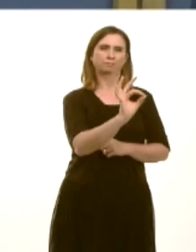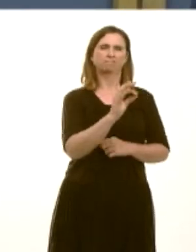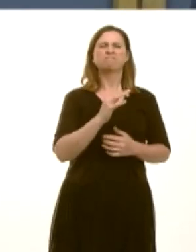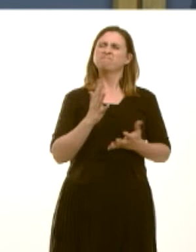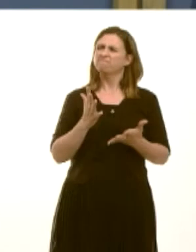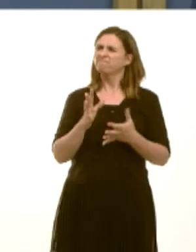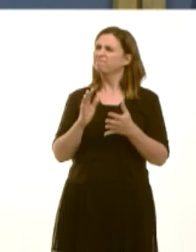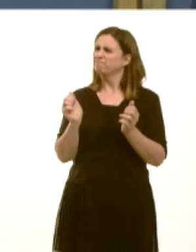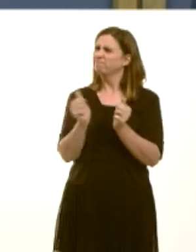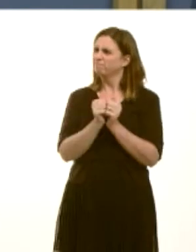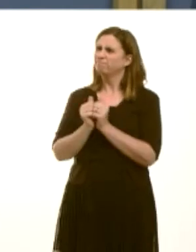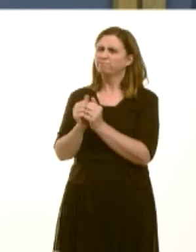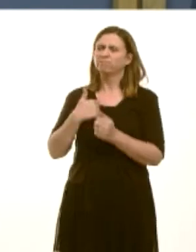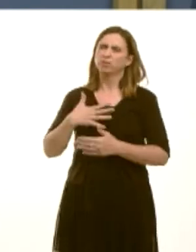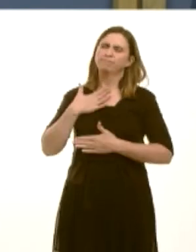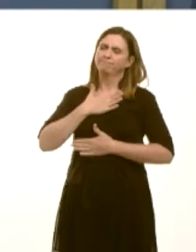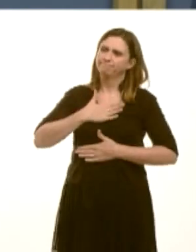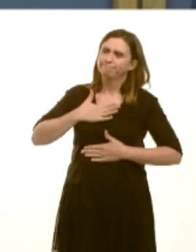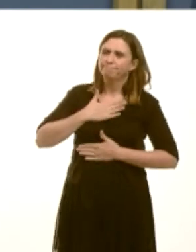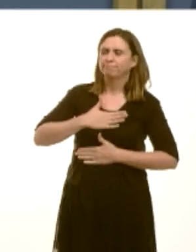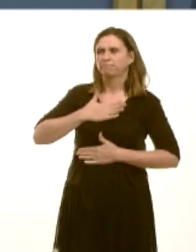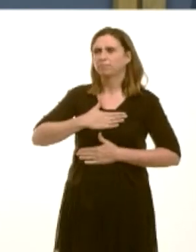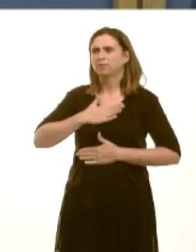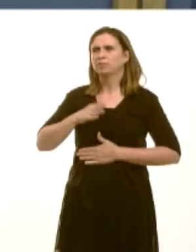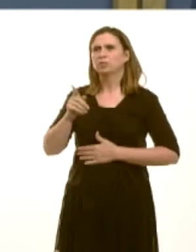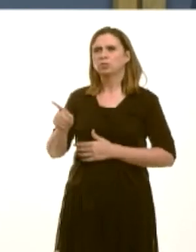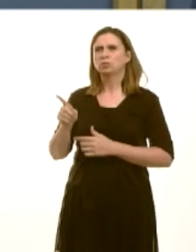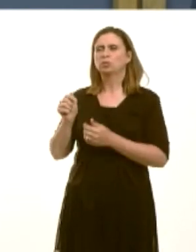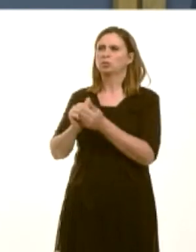me in conveying our deepest sympathies to our colleague, Mick Antoniw, on the sudden